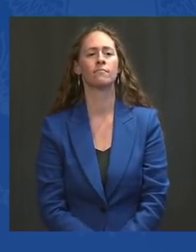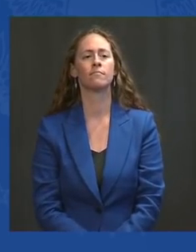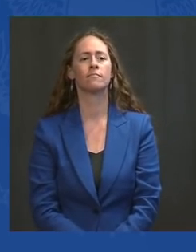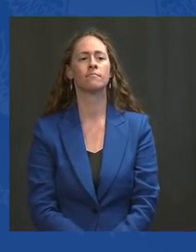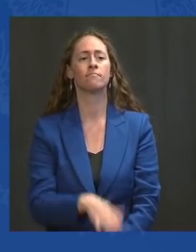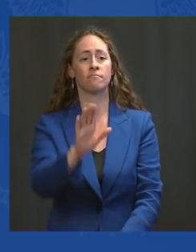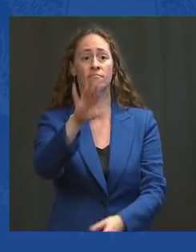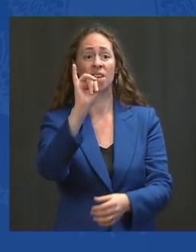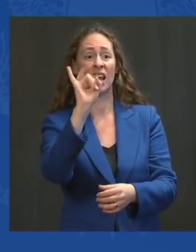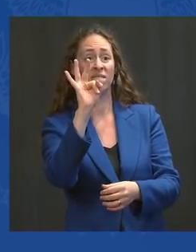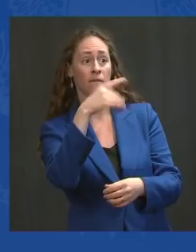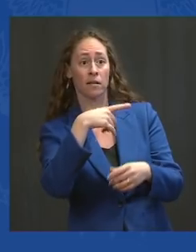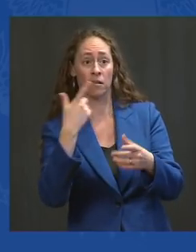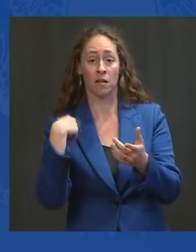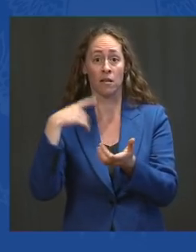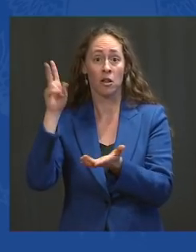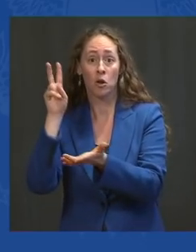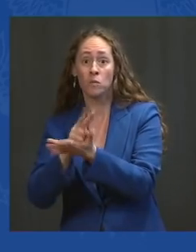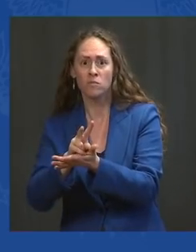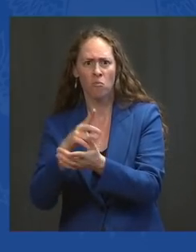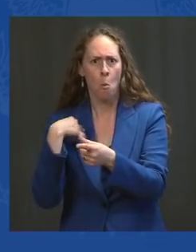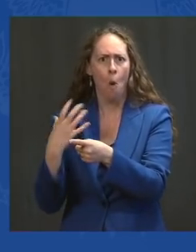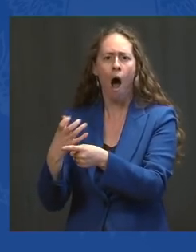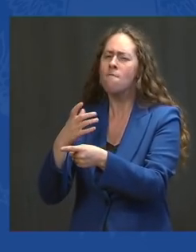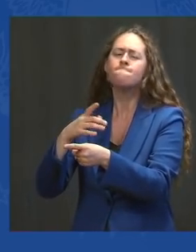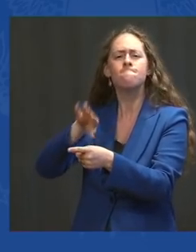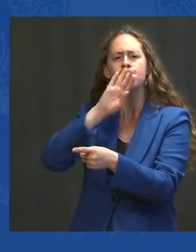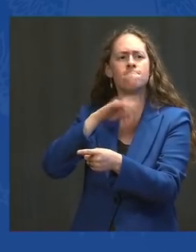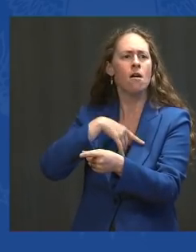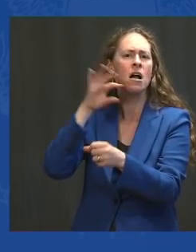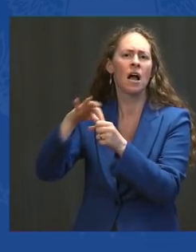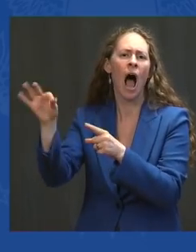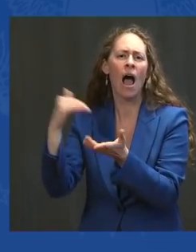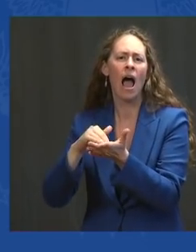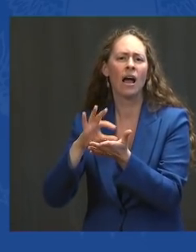And they're trying -- not only targeting people of color,